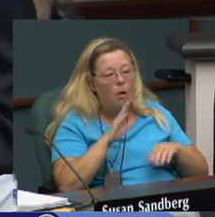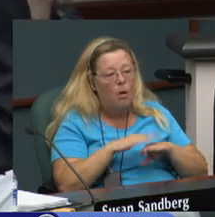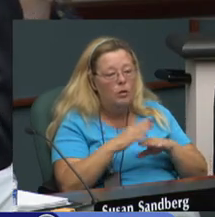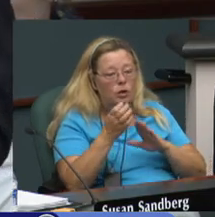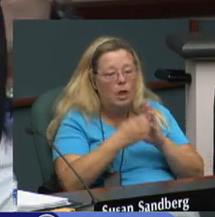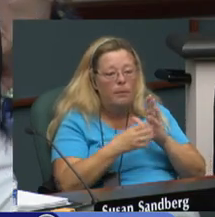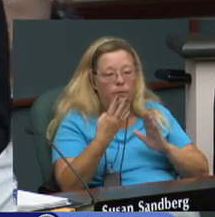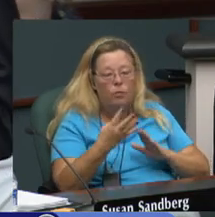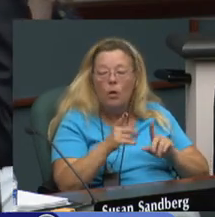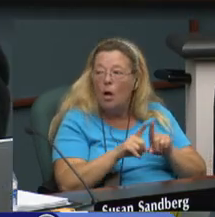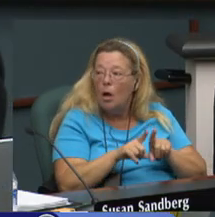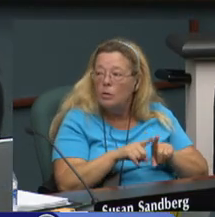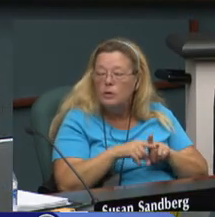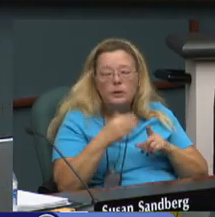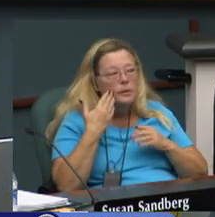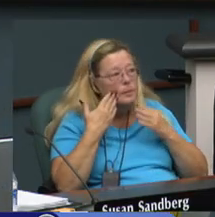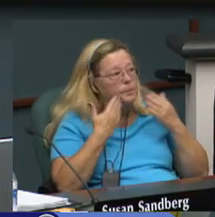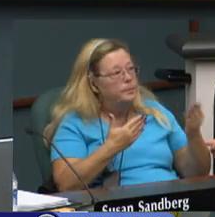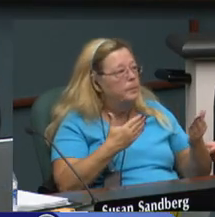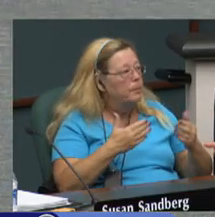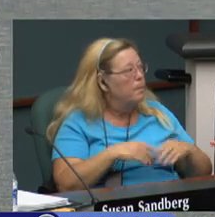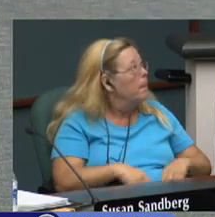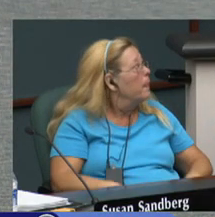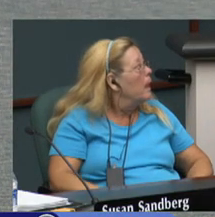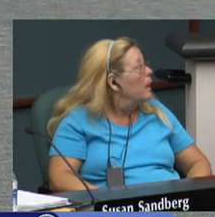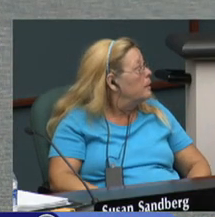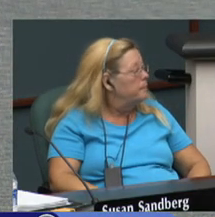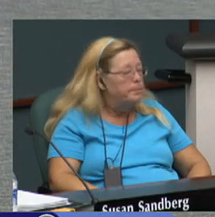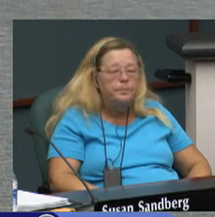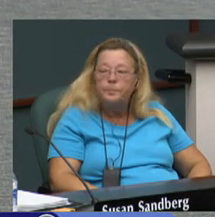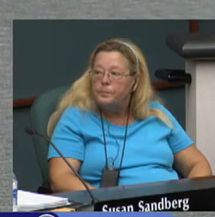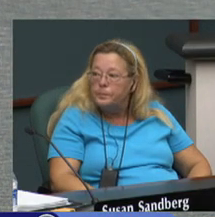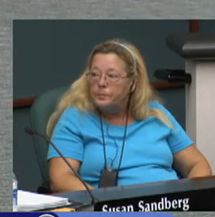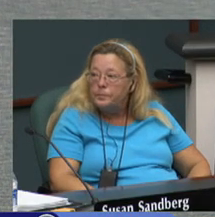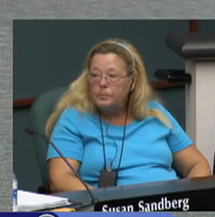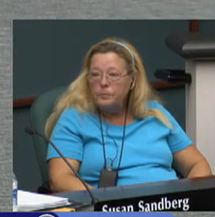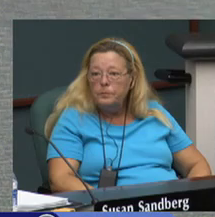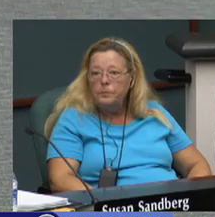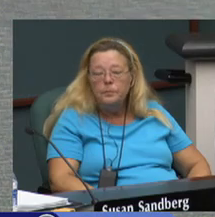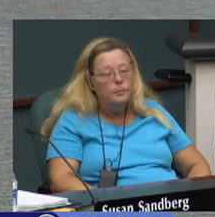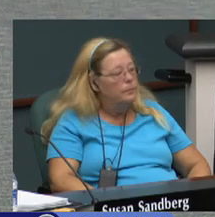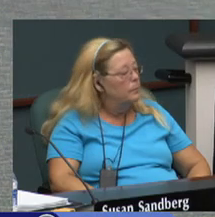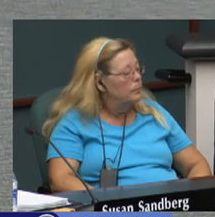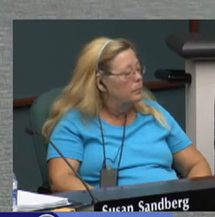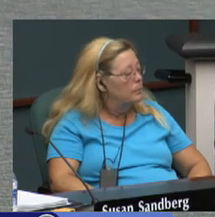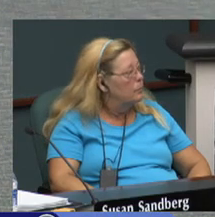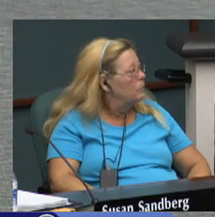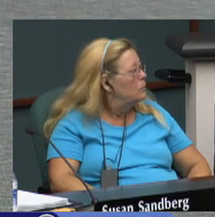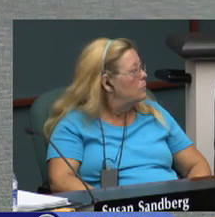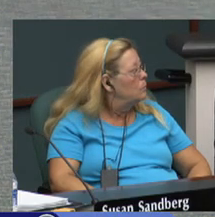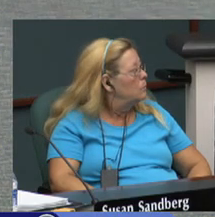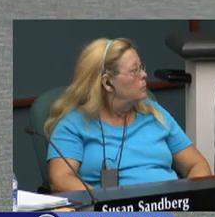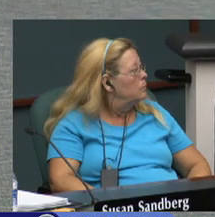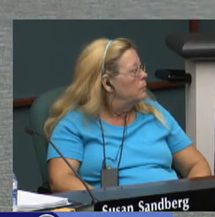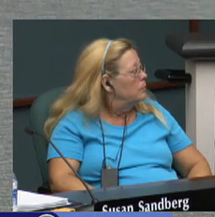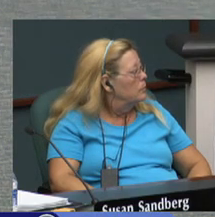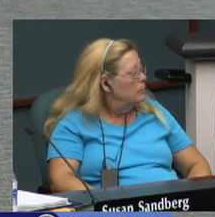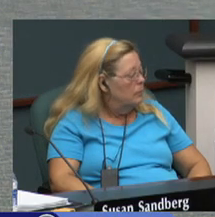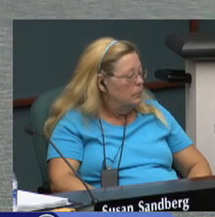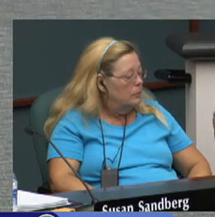thank you council member Chopra my question is